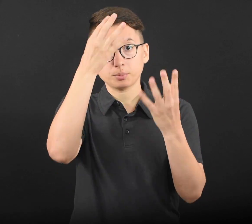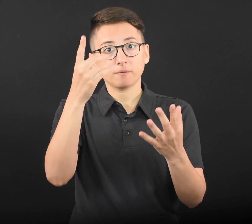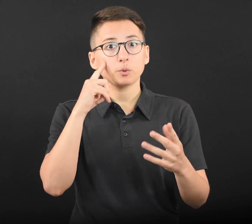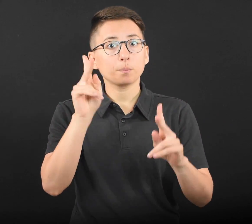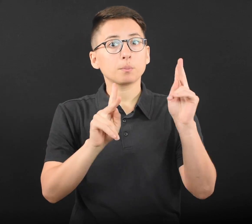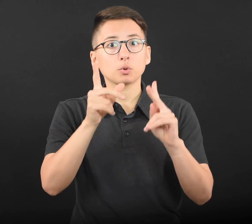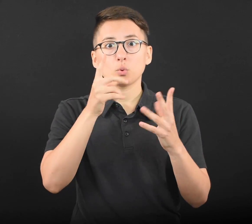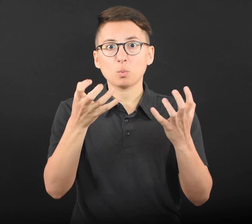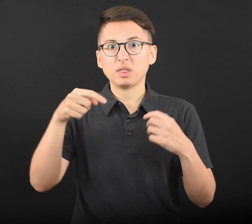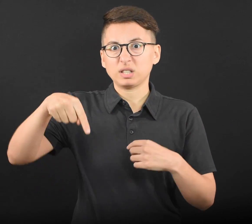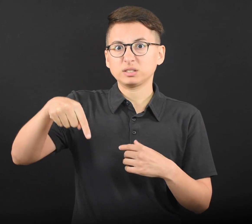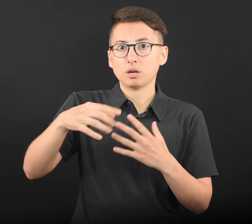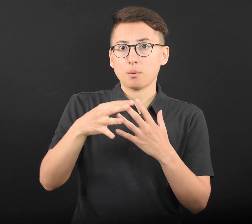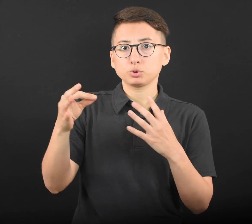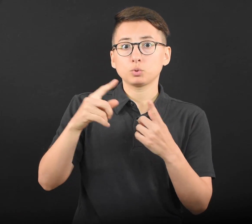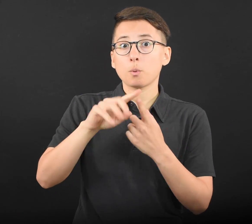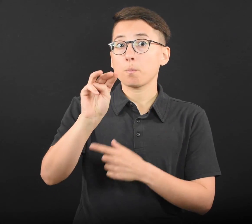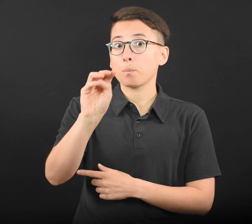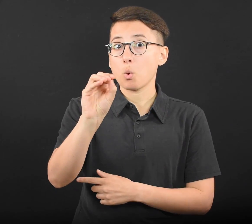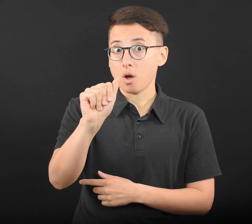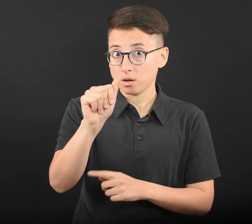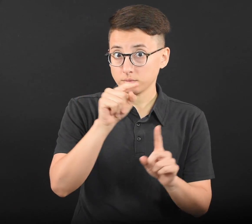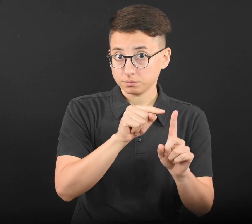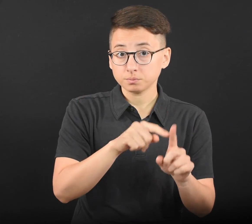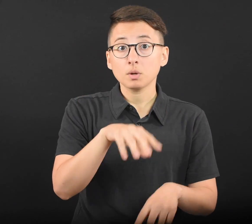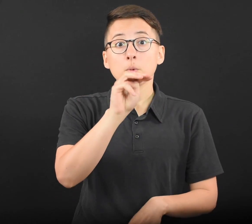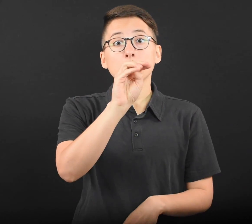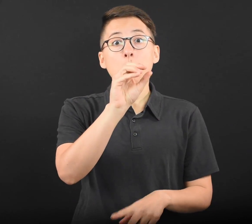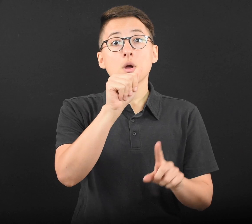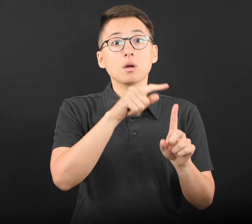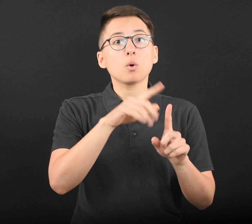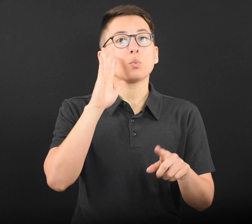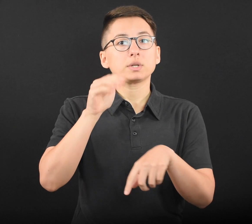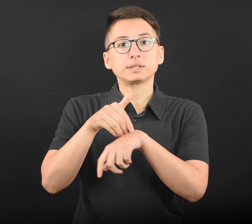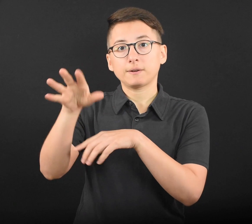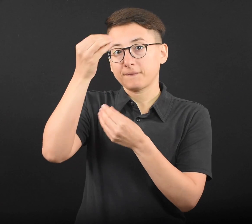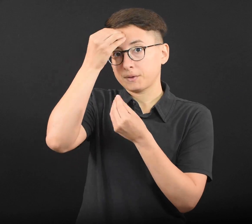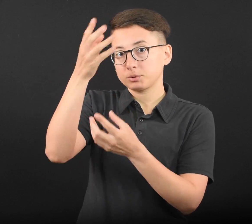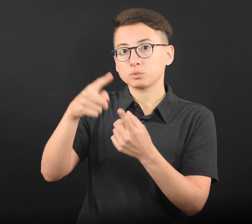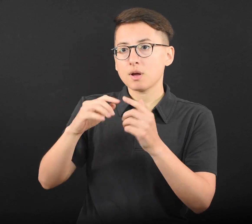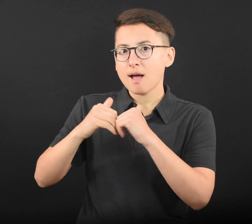to Mall of America who will send information to redeem the pass.